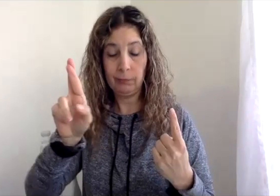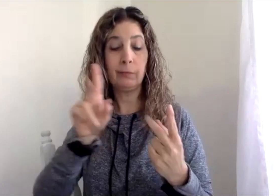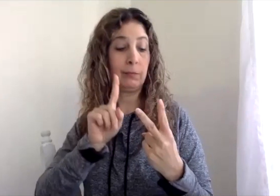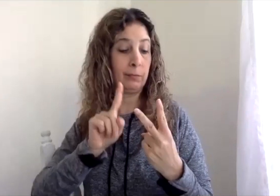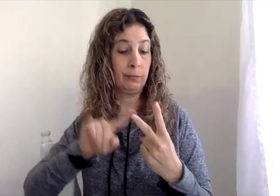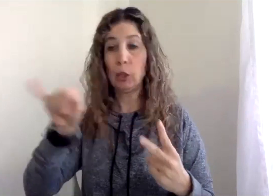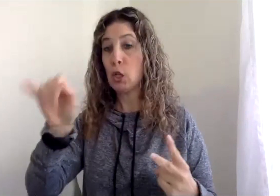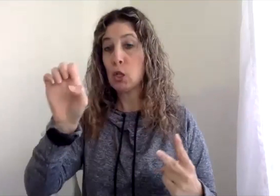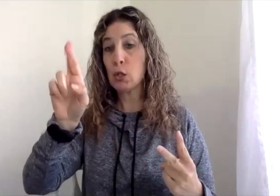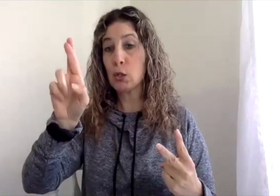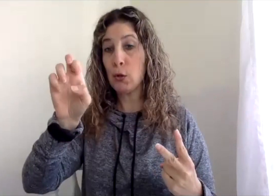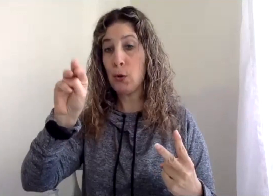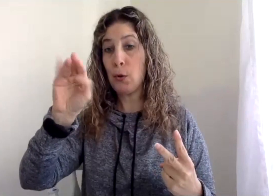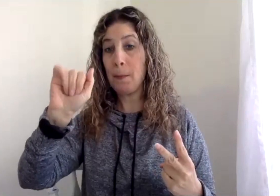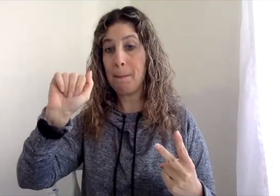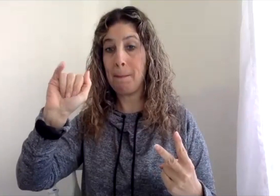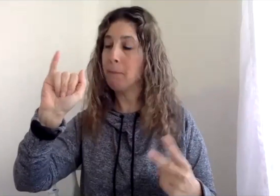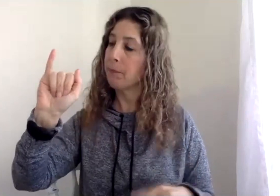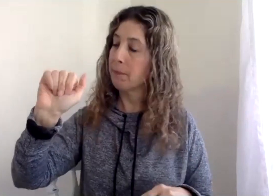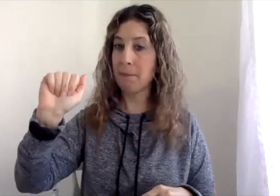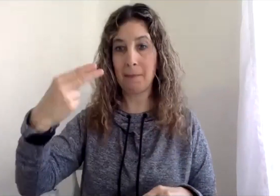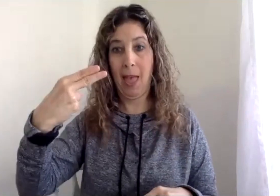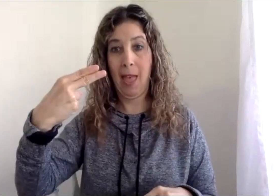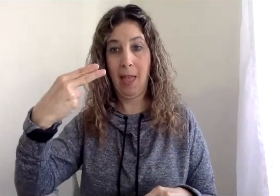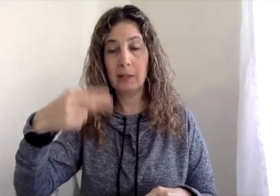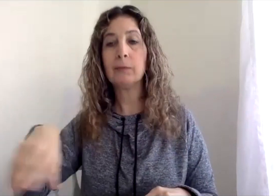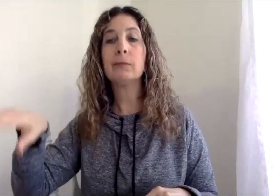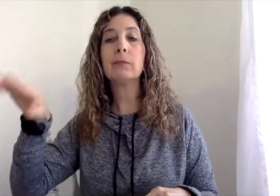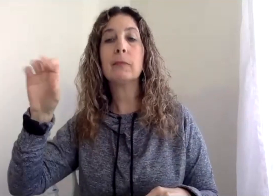one is Dan Brubaker and the the other was Jeremiah Sammons.